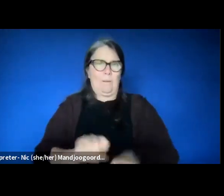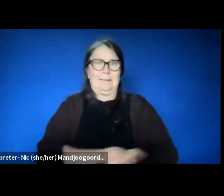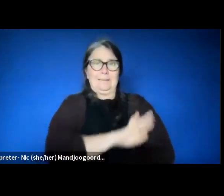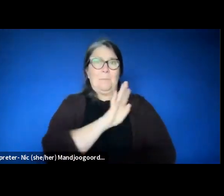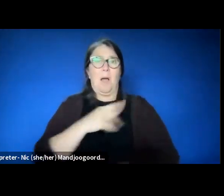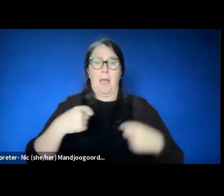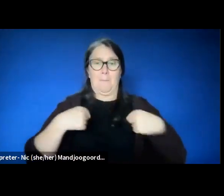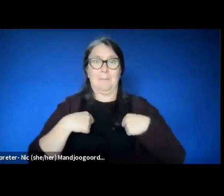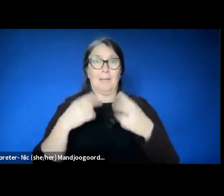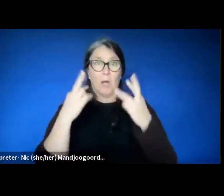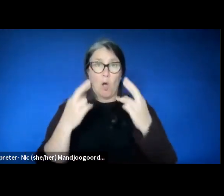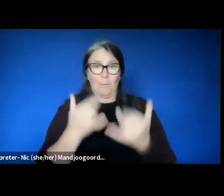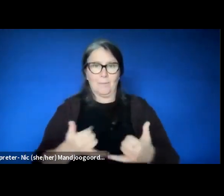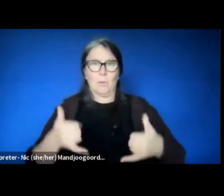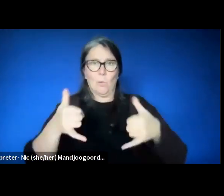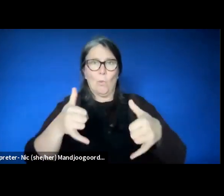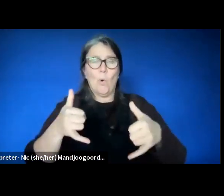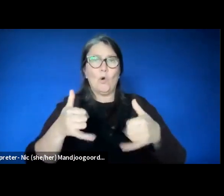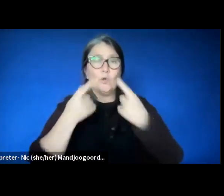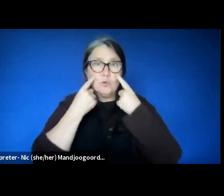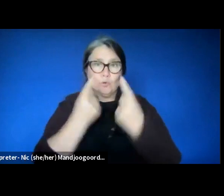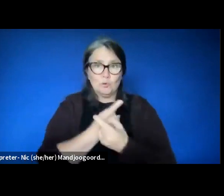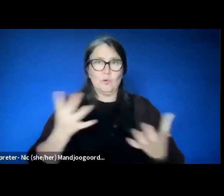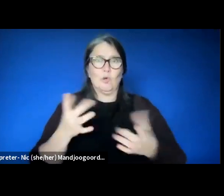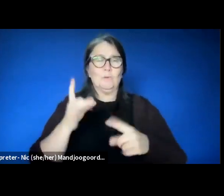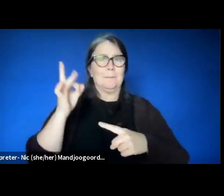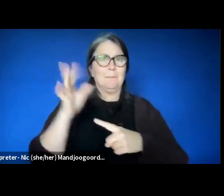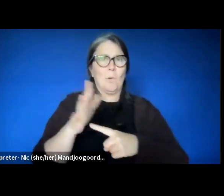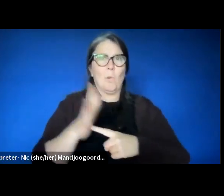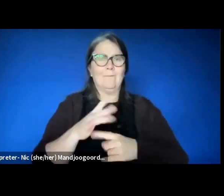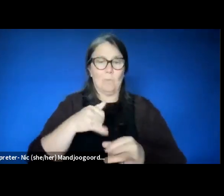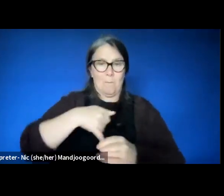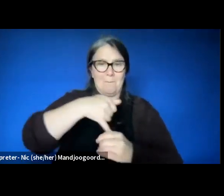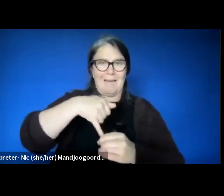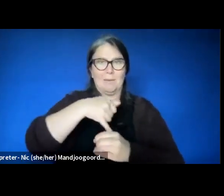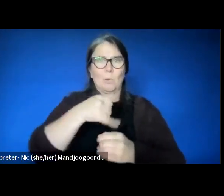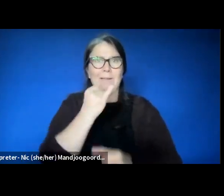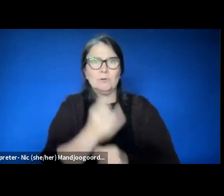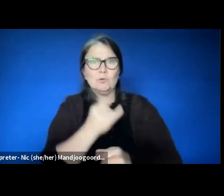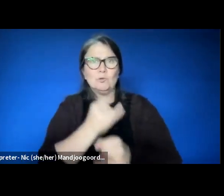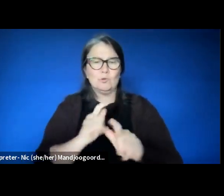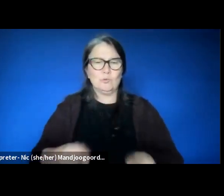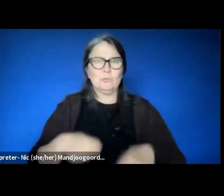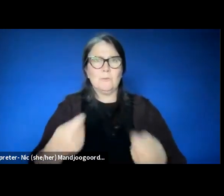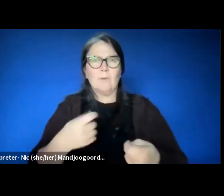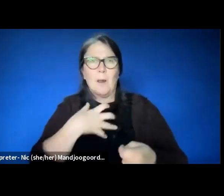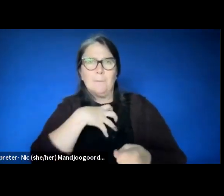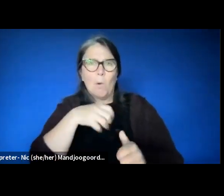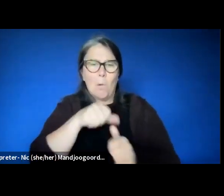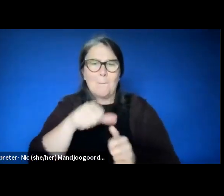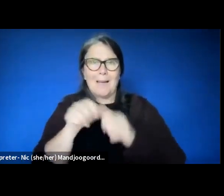I hope this award signals I hope this award signals the importance for. or medical Institutions from medical Institutions provide more comprehensive. ensive